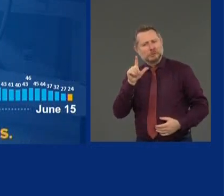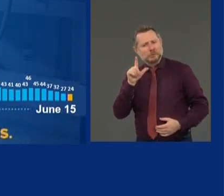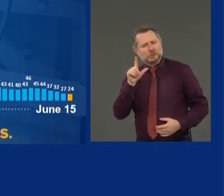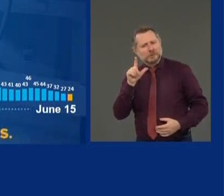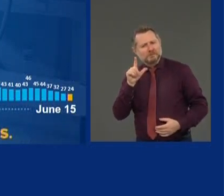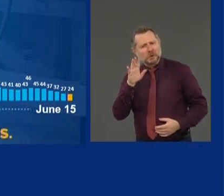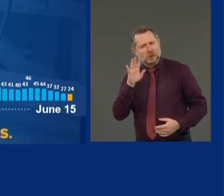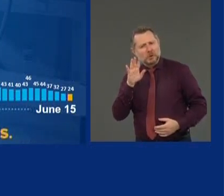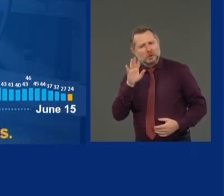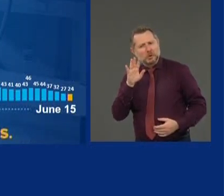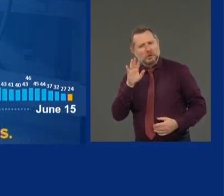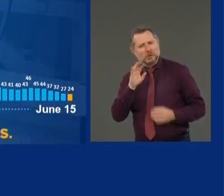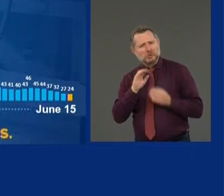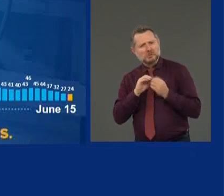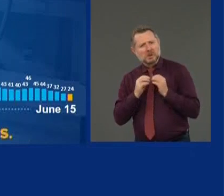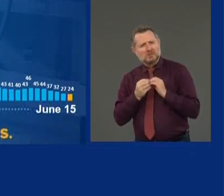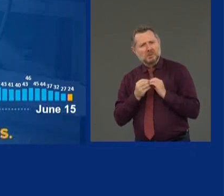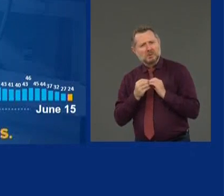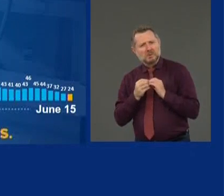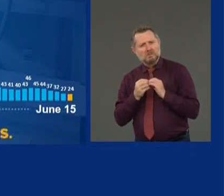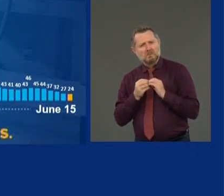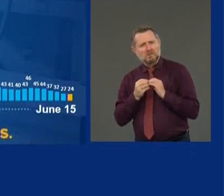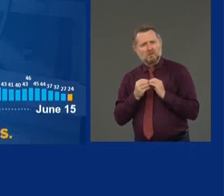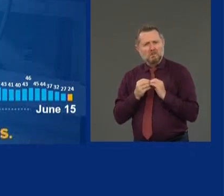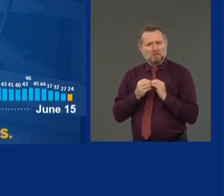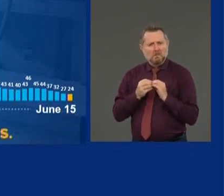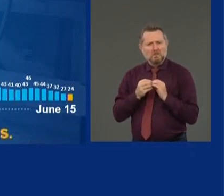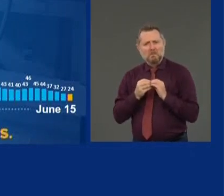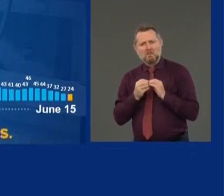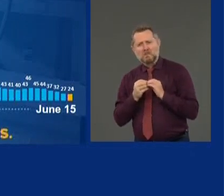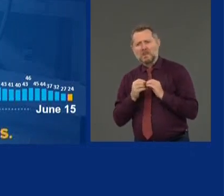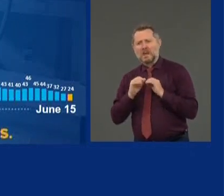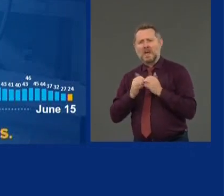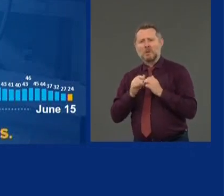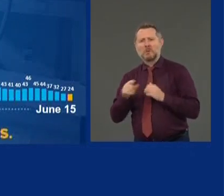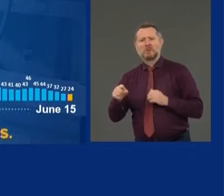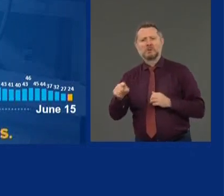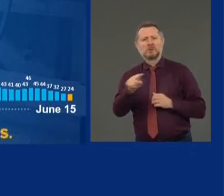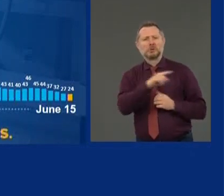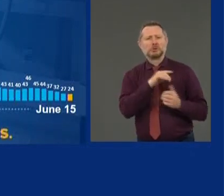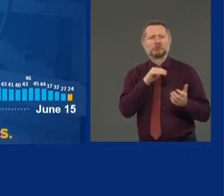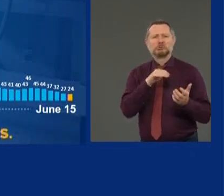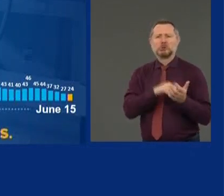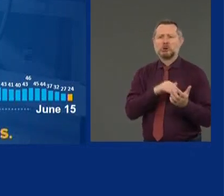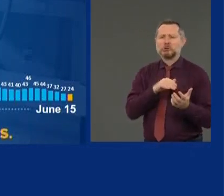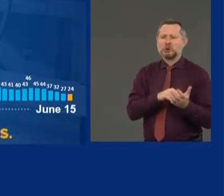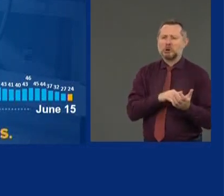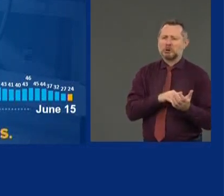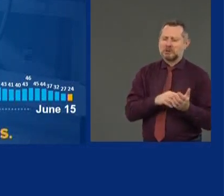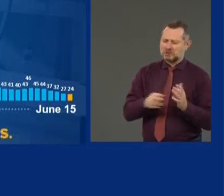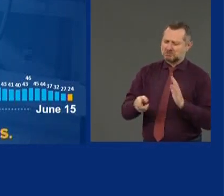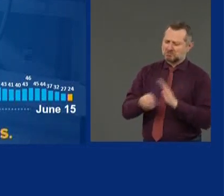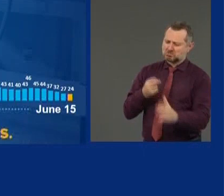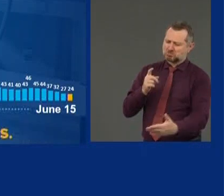BE STATISTICALLY QUESTIONABLE, BECAUSE WHEN YOU GET DOWN TO 24,